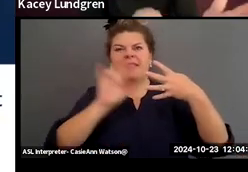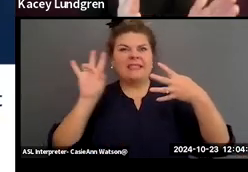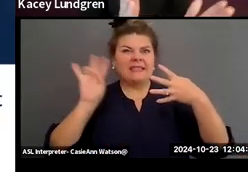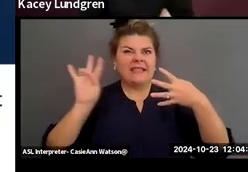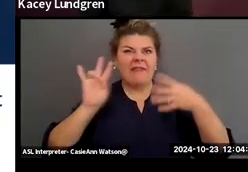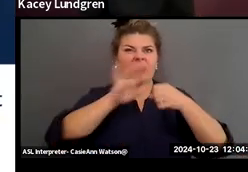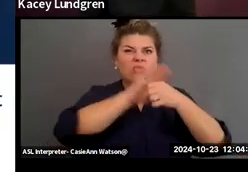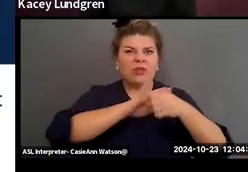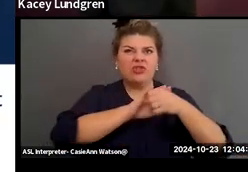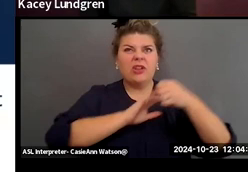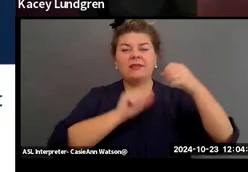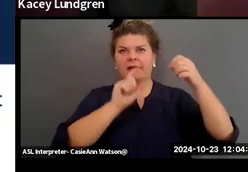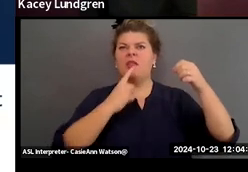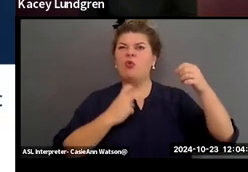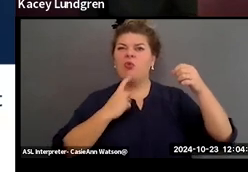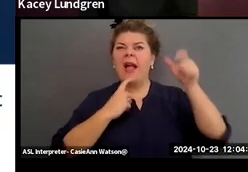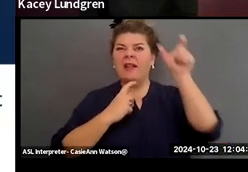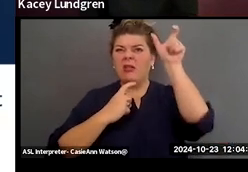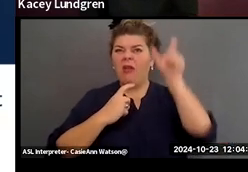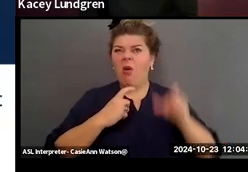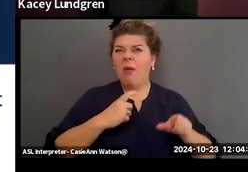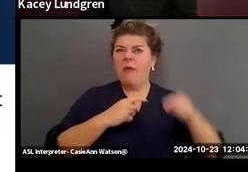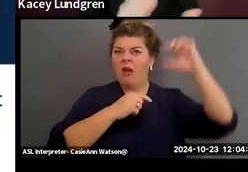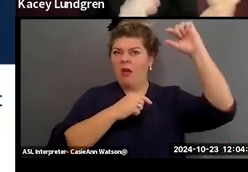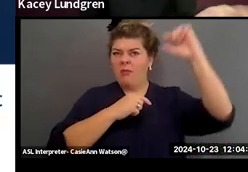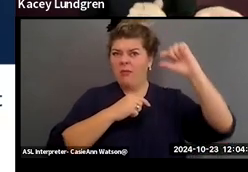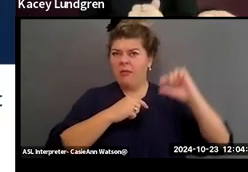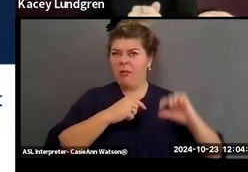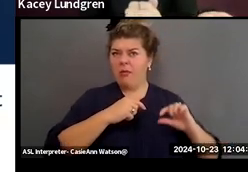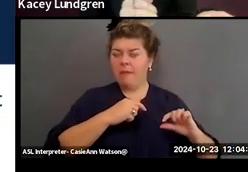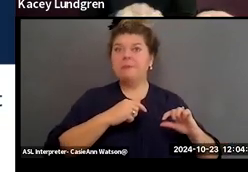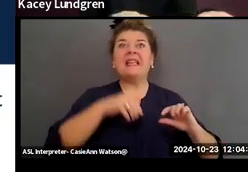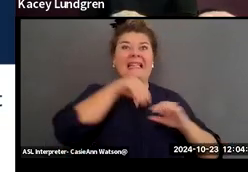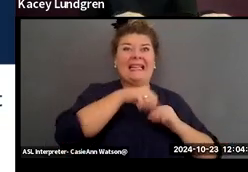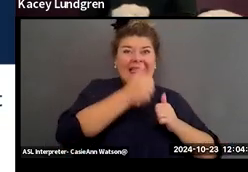which is the second column with the reddish looking blocks. And then within each region,